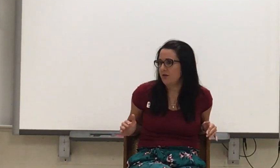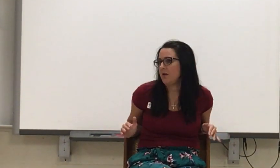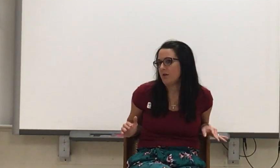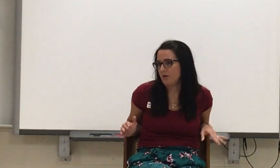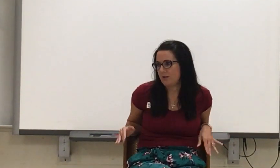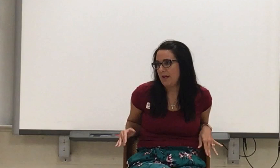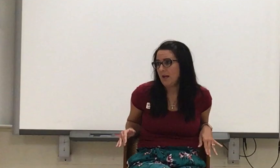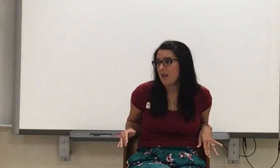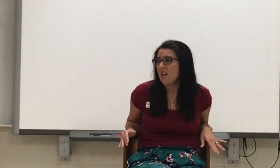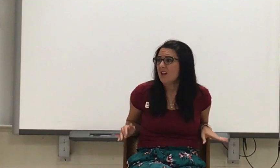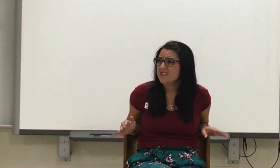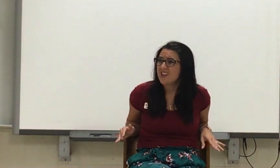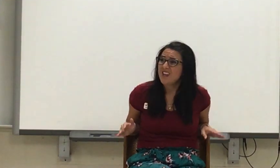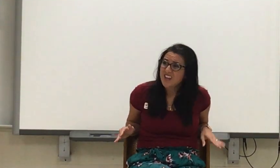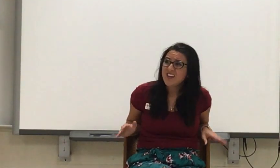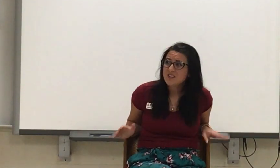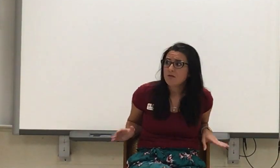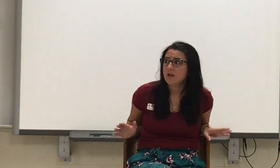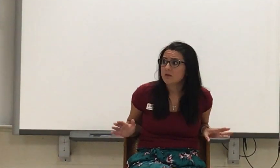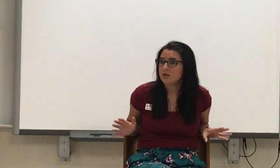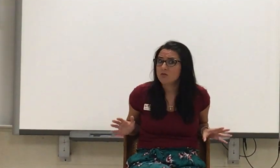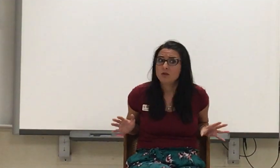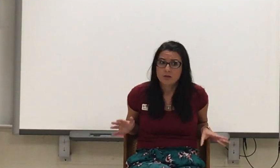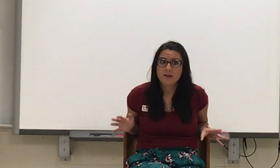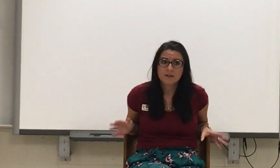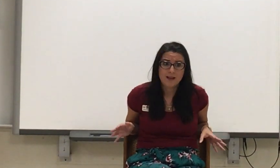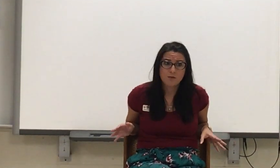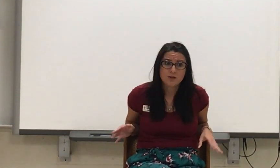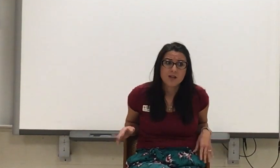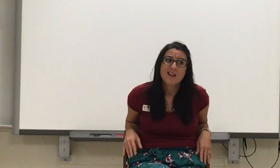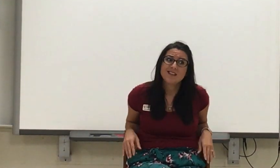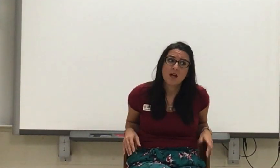I can make sure that you are understanding. Because the key to learning a language is